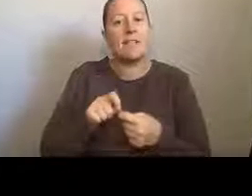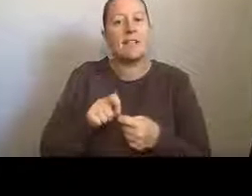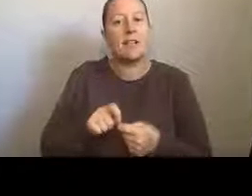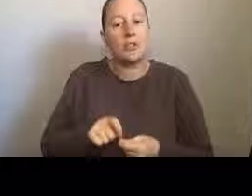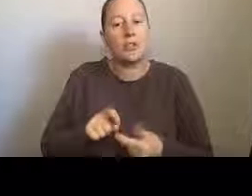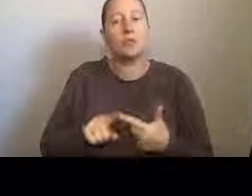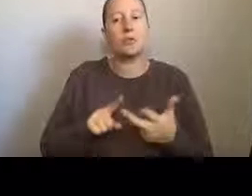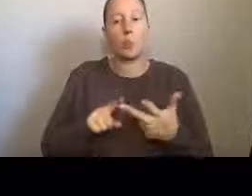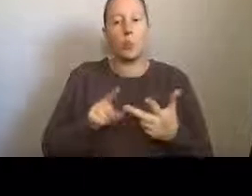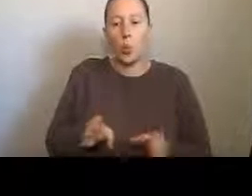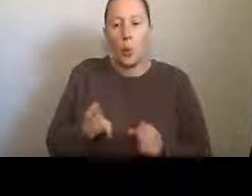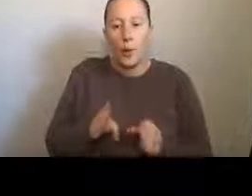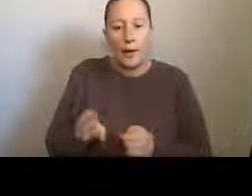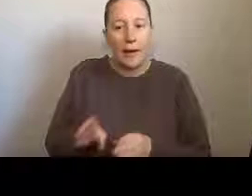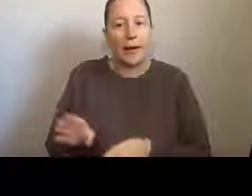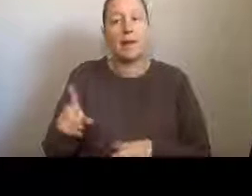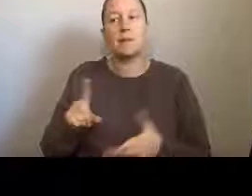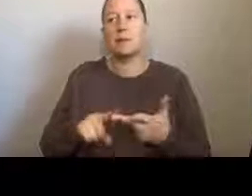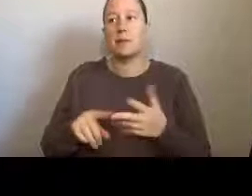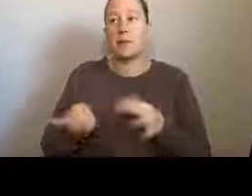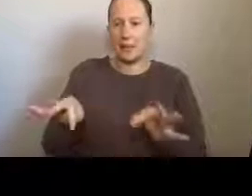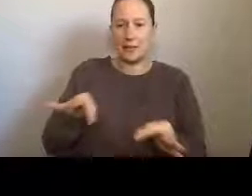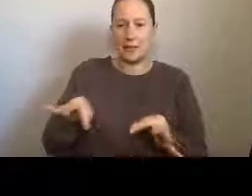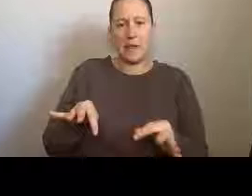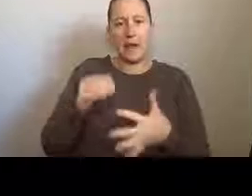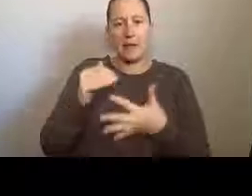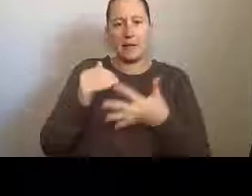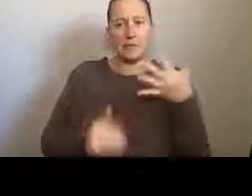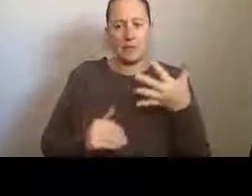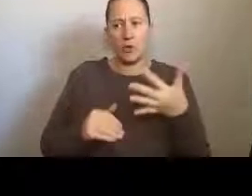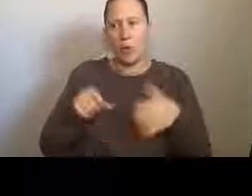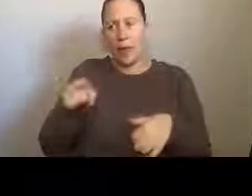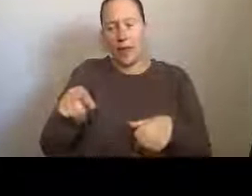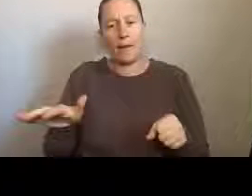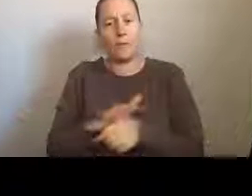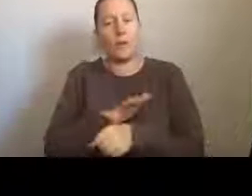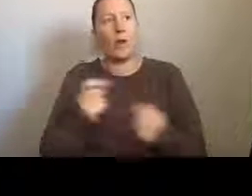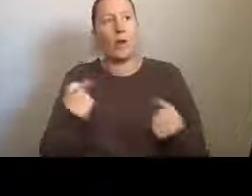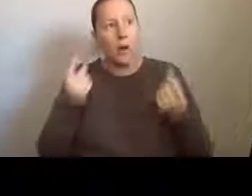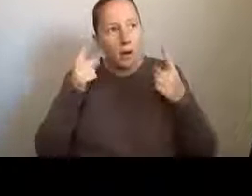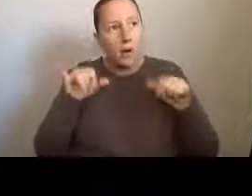and presented in a way that facilitates understanding of why one might